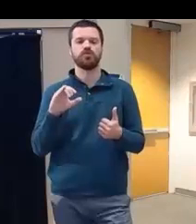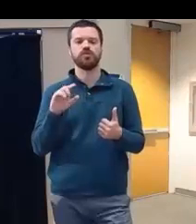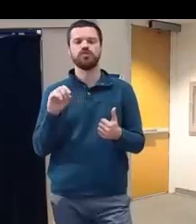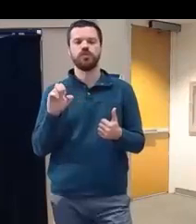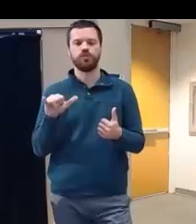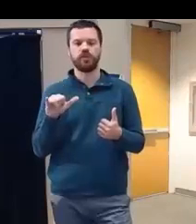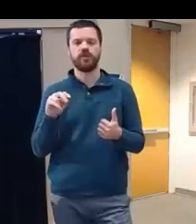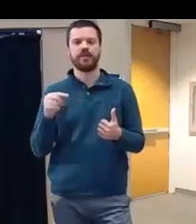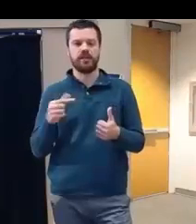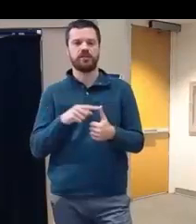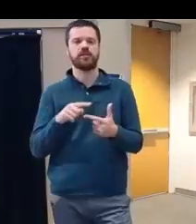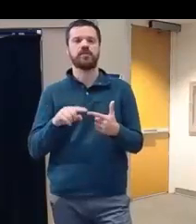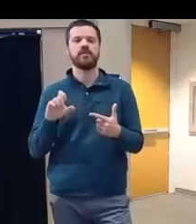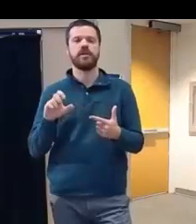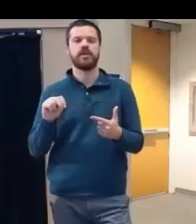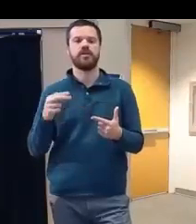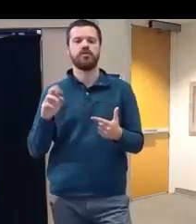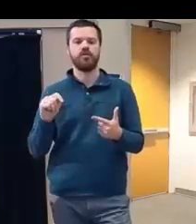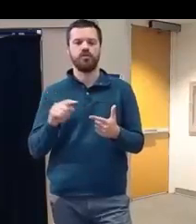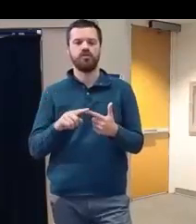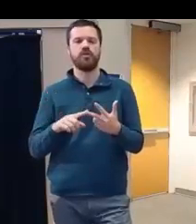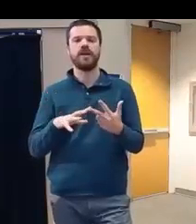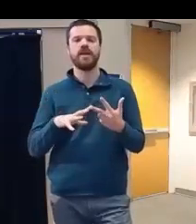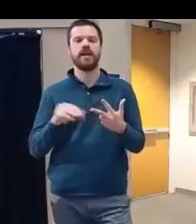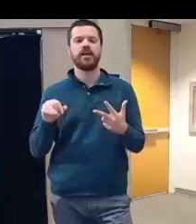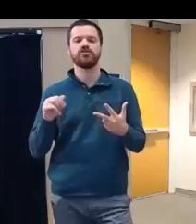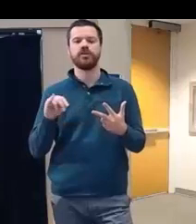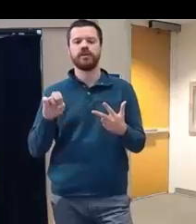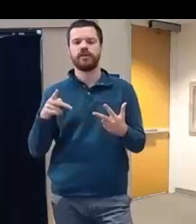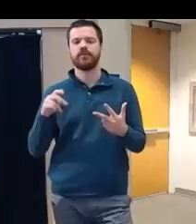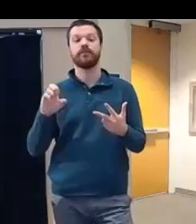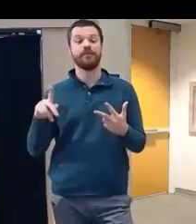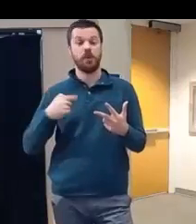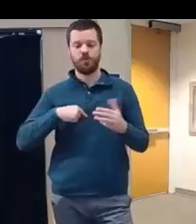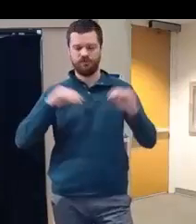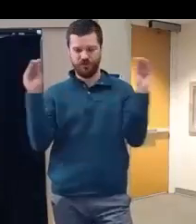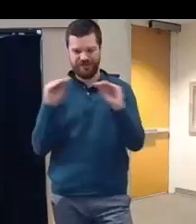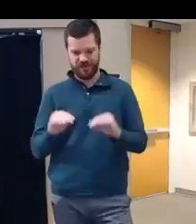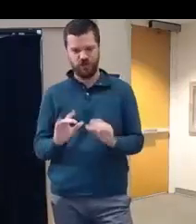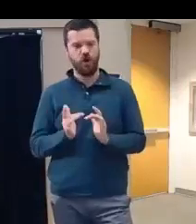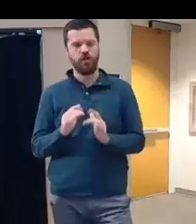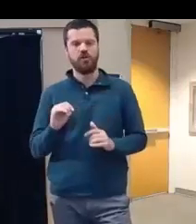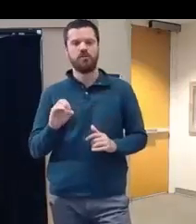we put together uh online mental status exam module so first we needed to kind of